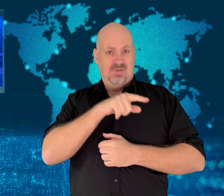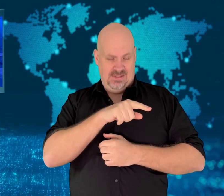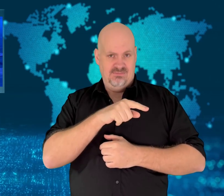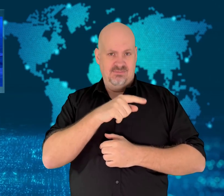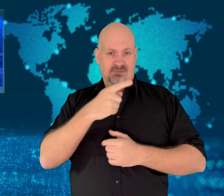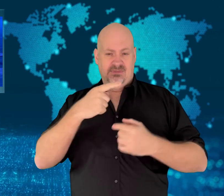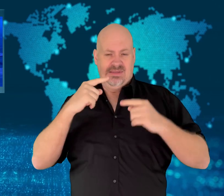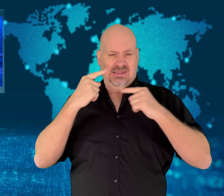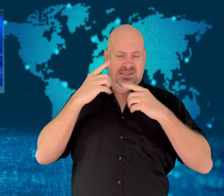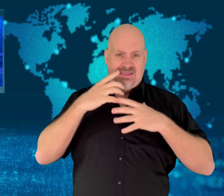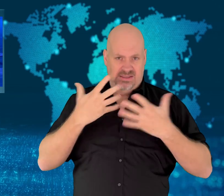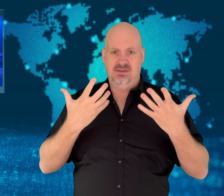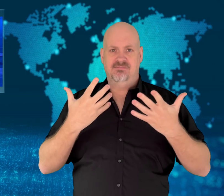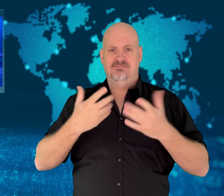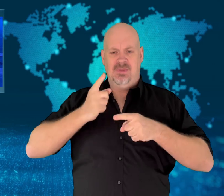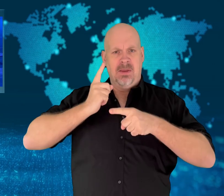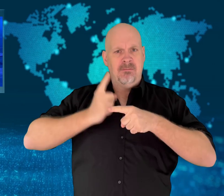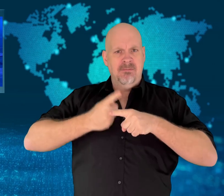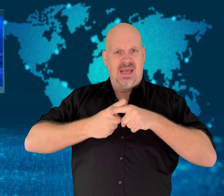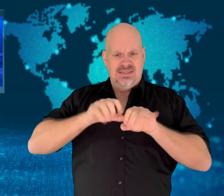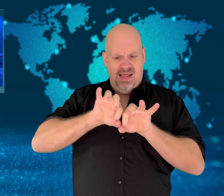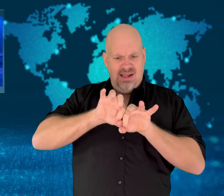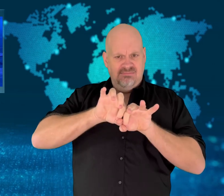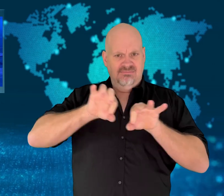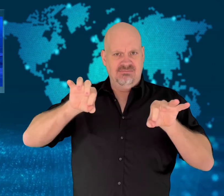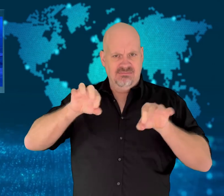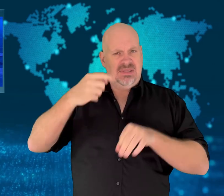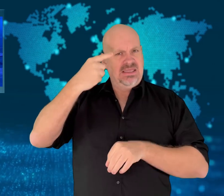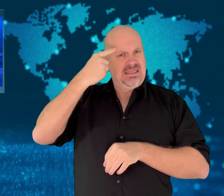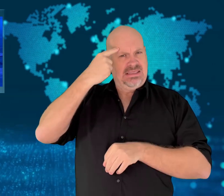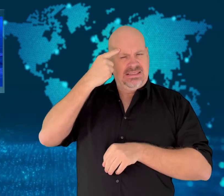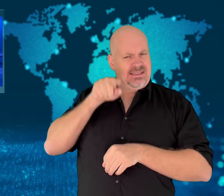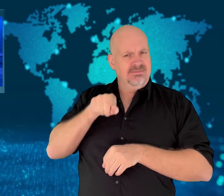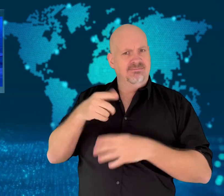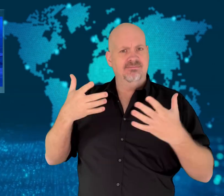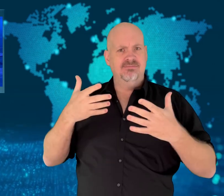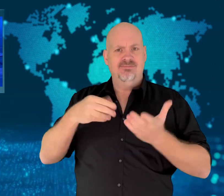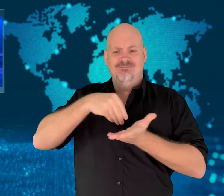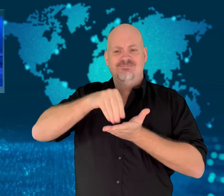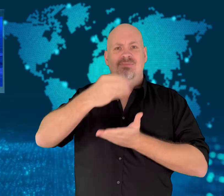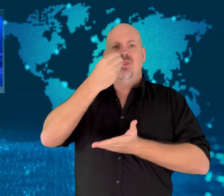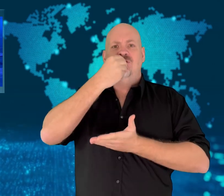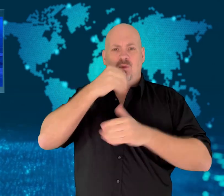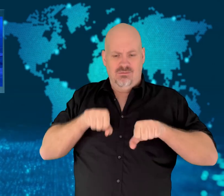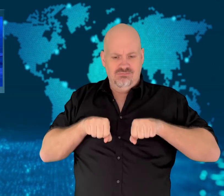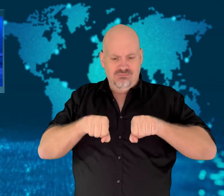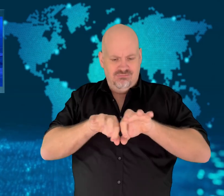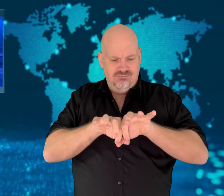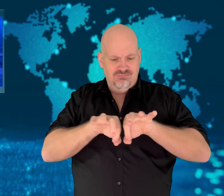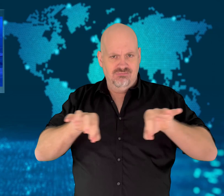Turvey's injuries came from a metal bar which is believed to have